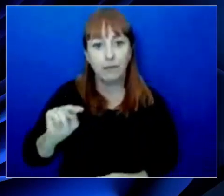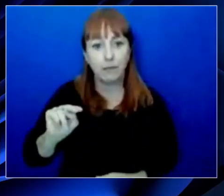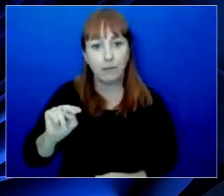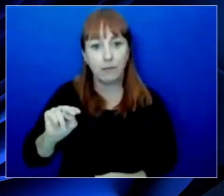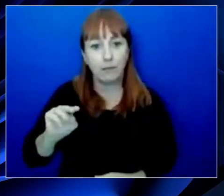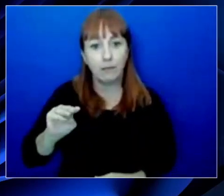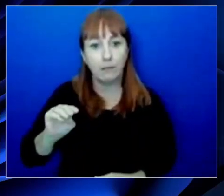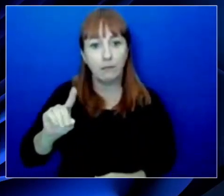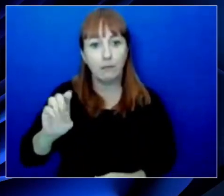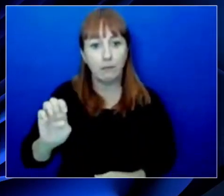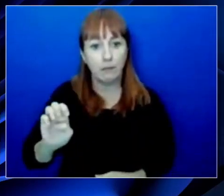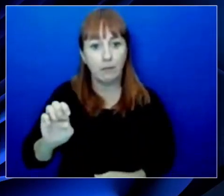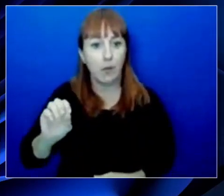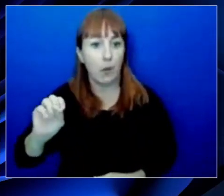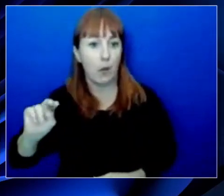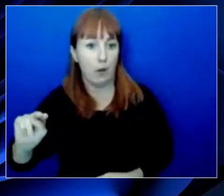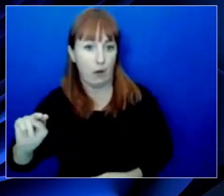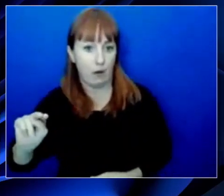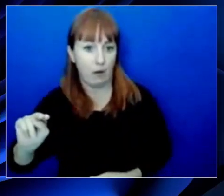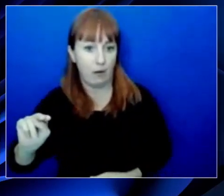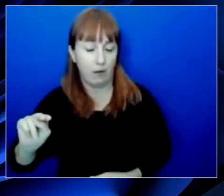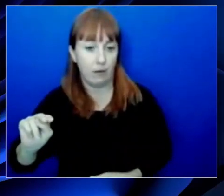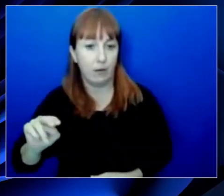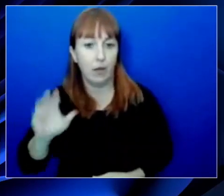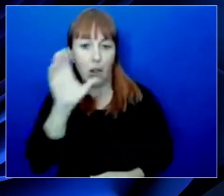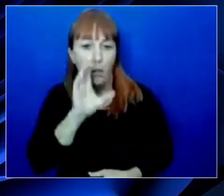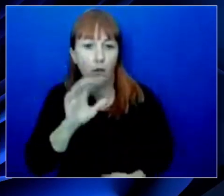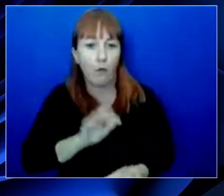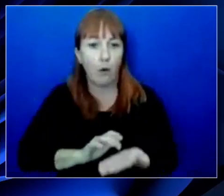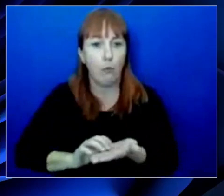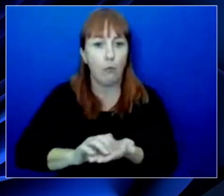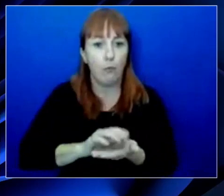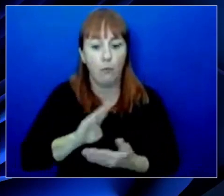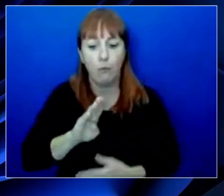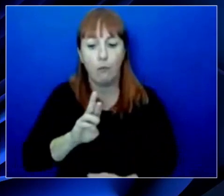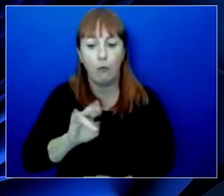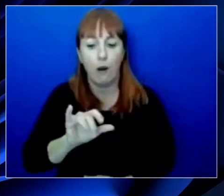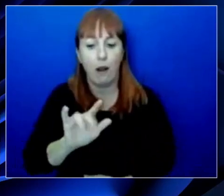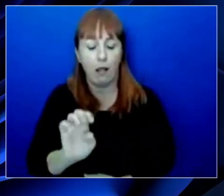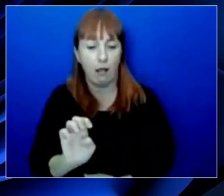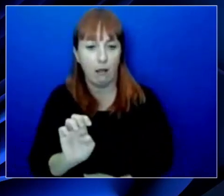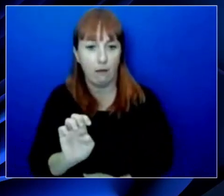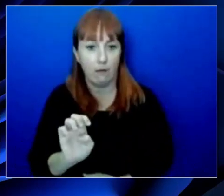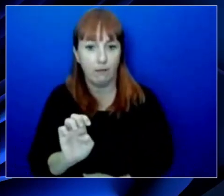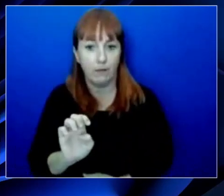on with narrator space and I want to search for Braille, so I'm going to bring up our fine dialogue